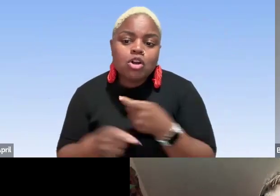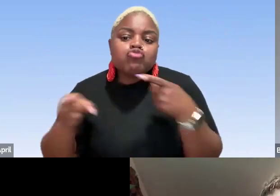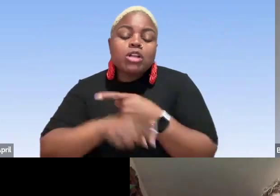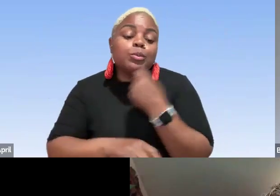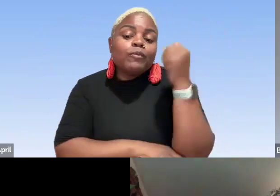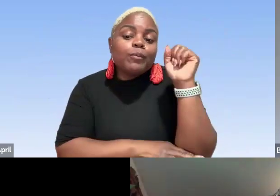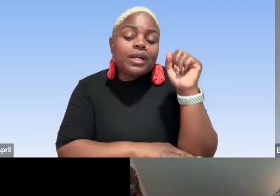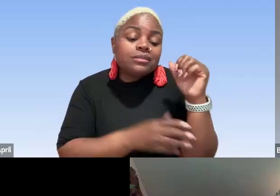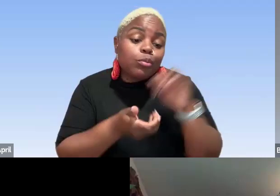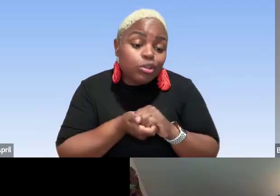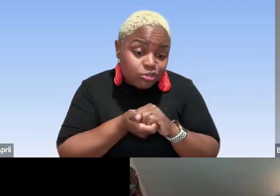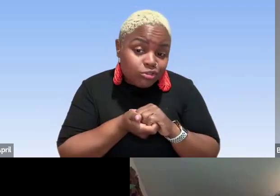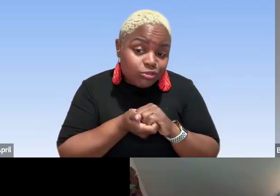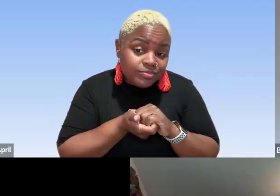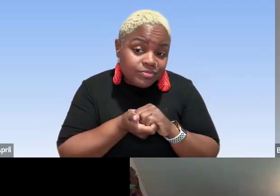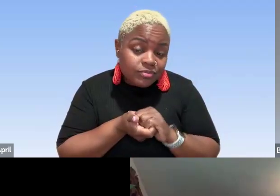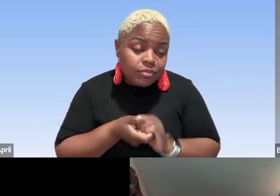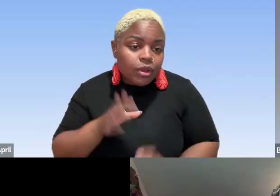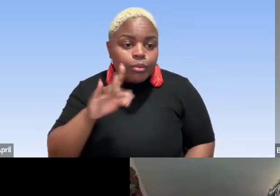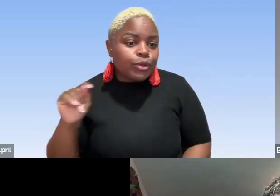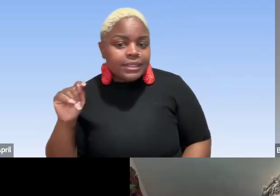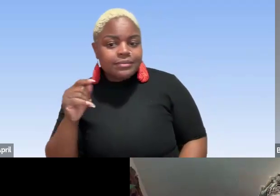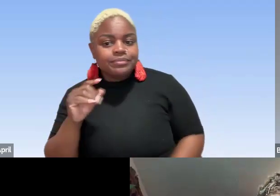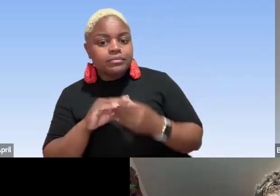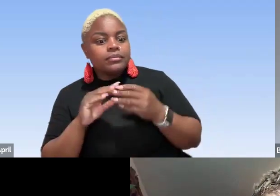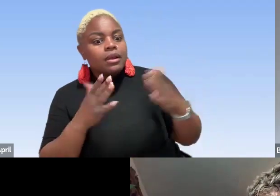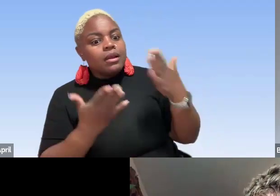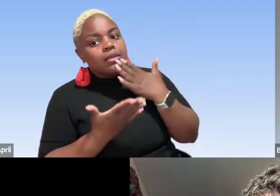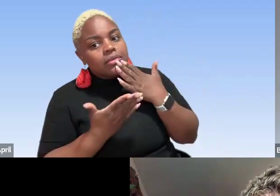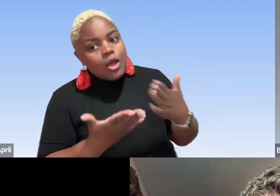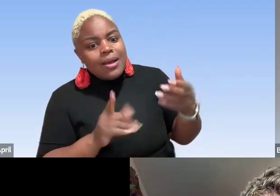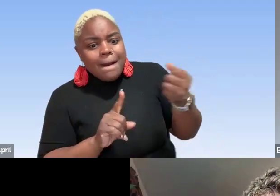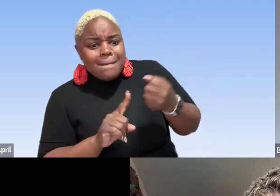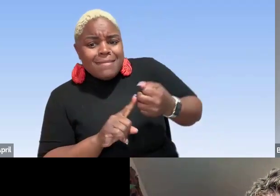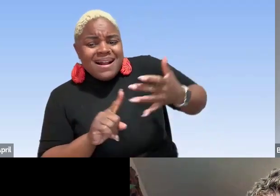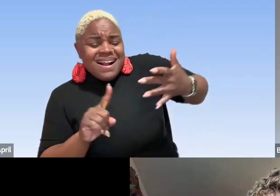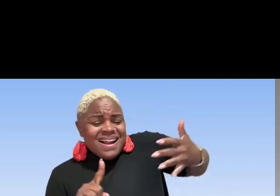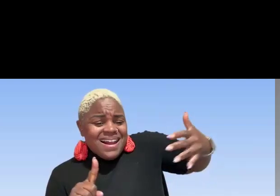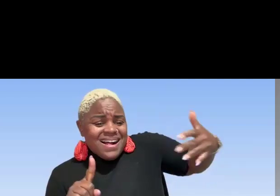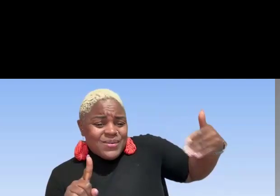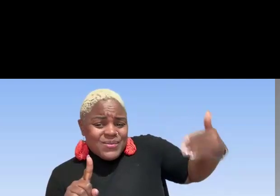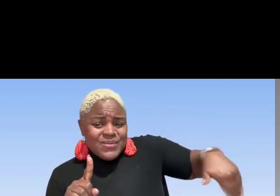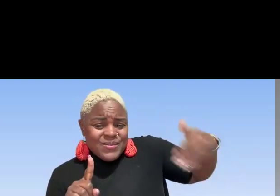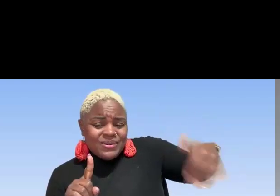Thank you for expanding on that as well. And we have a little bit of time left,